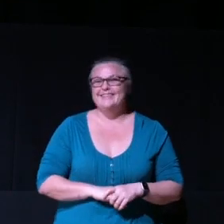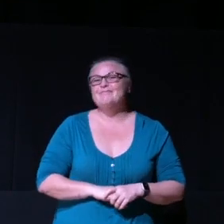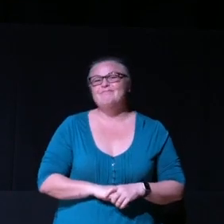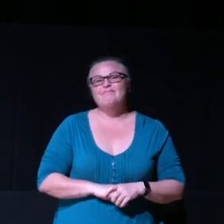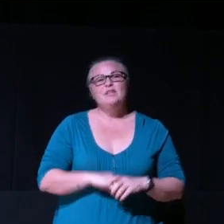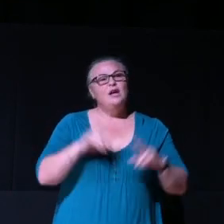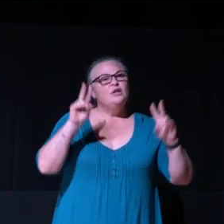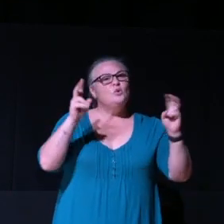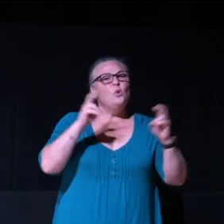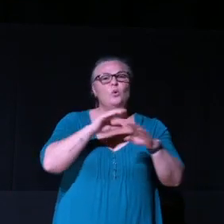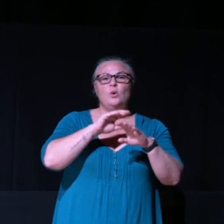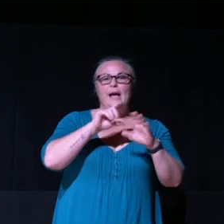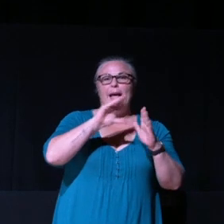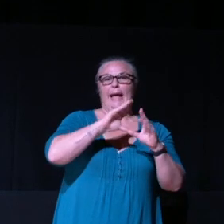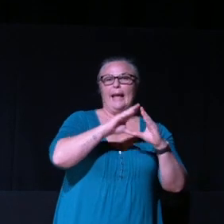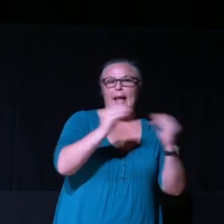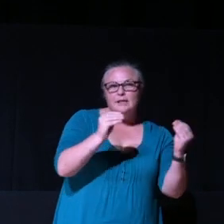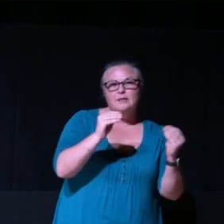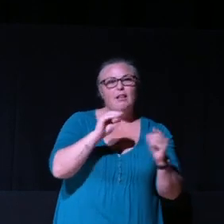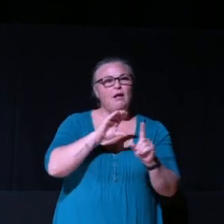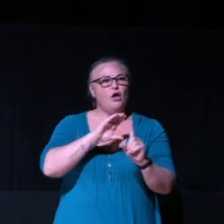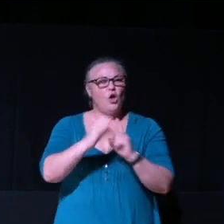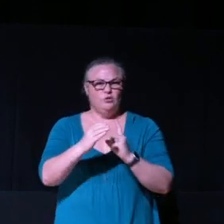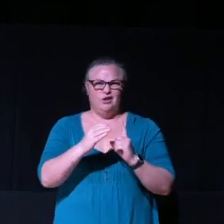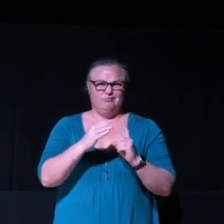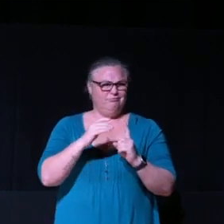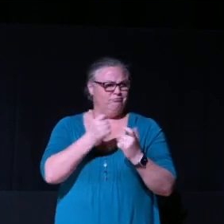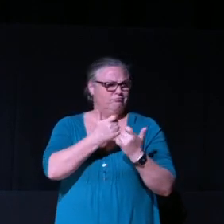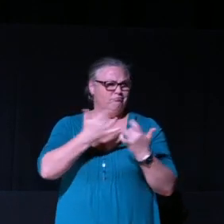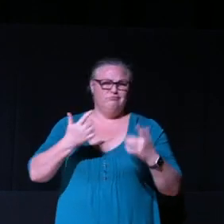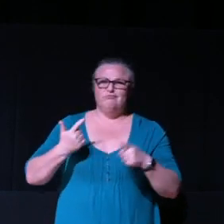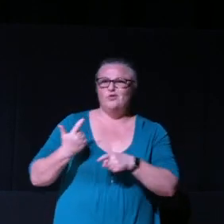There's a lot of talk about it these days. The other day I was reading